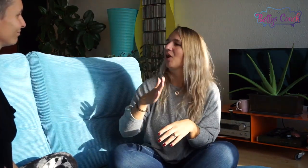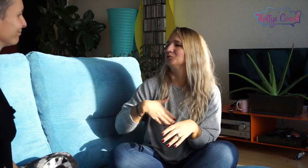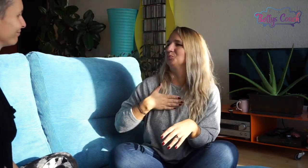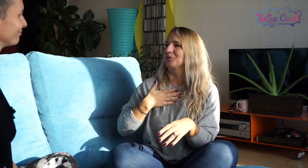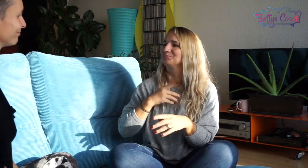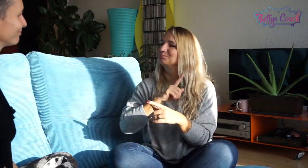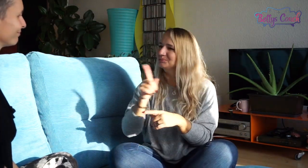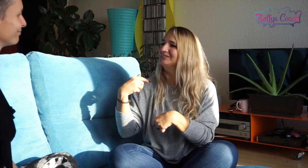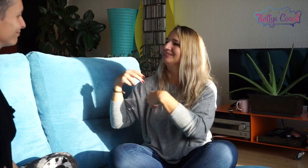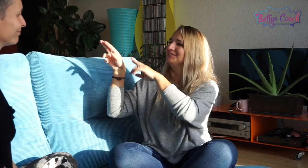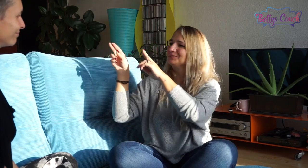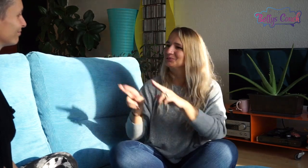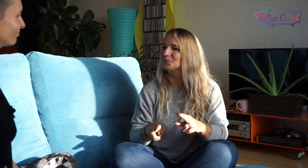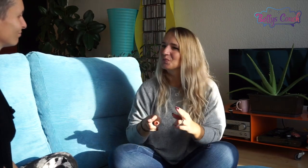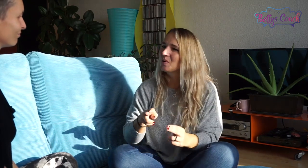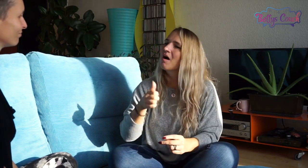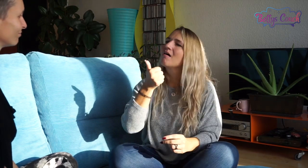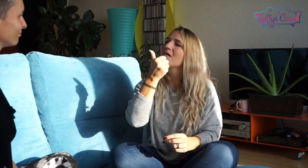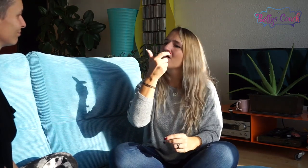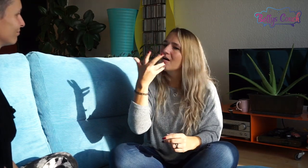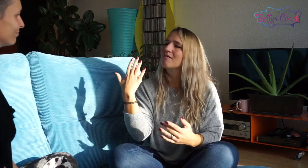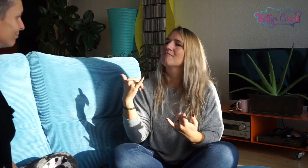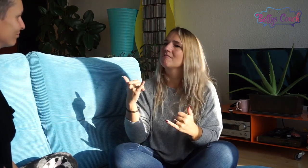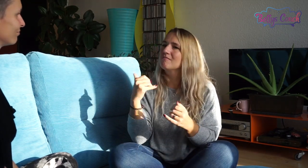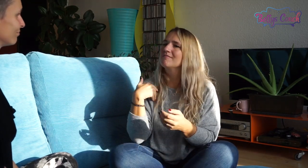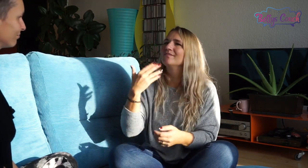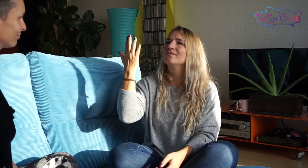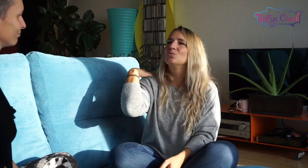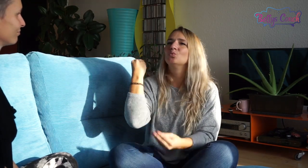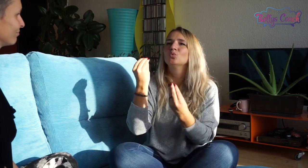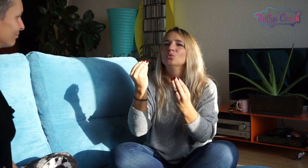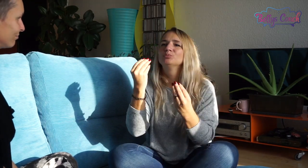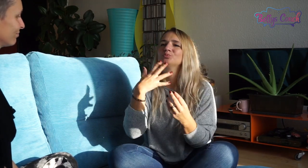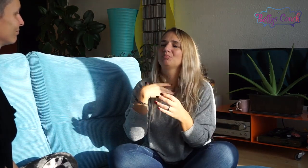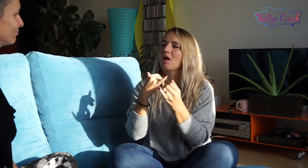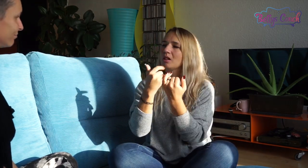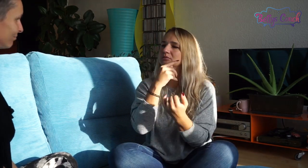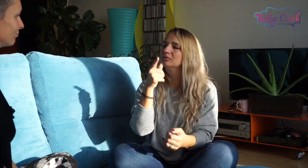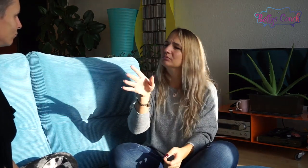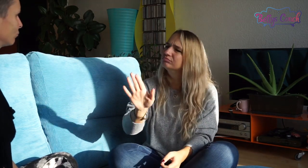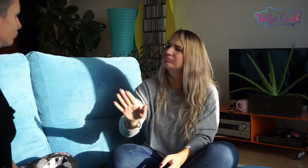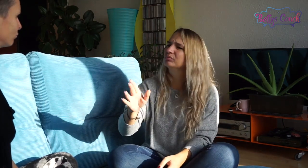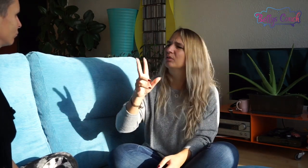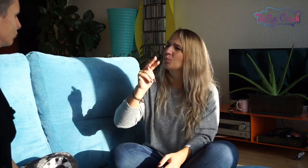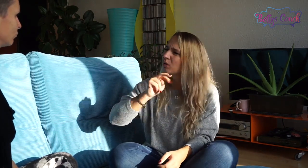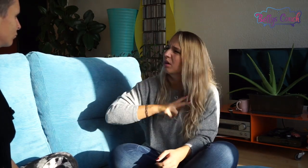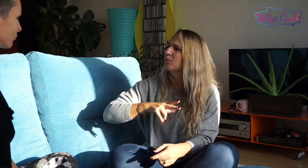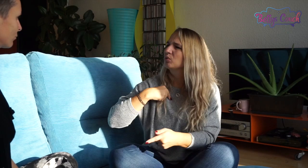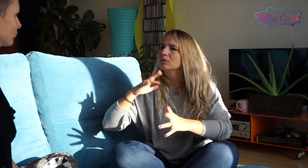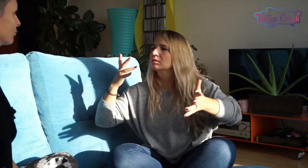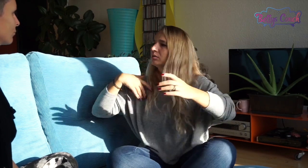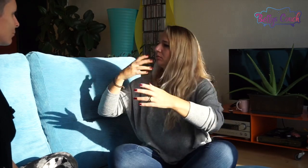I wanted to let myself surprise until I came back. A few things have changed. My parents used to draw my attention to my impatience.